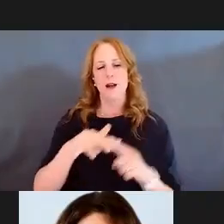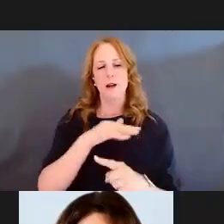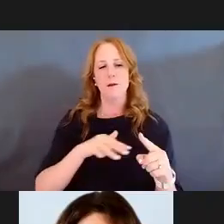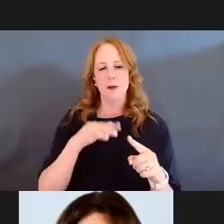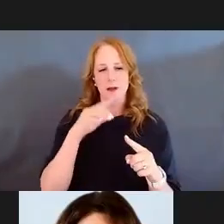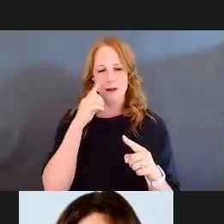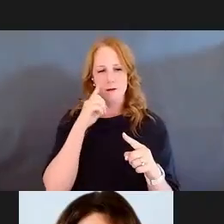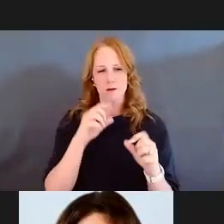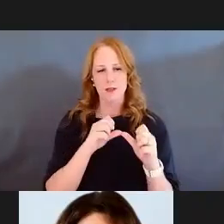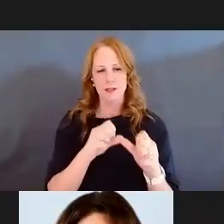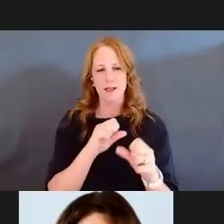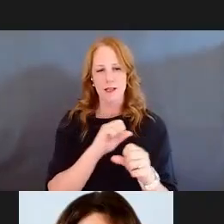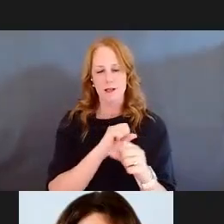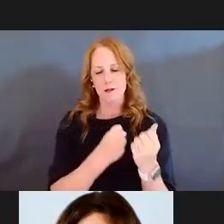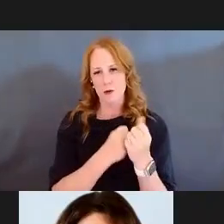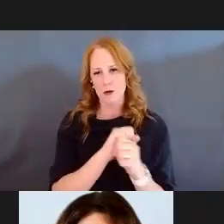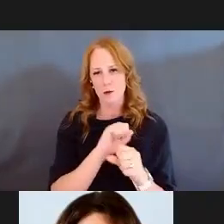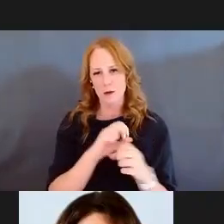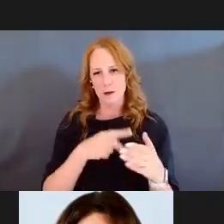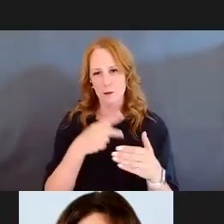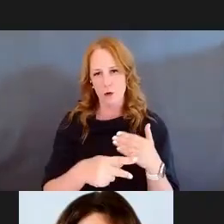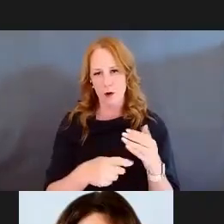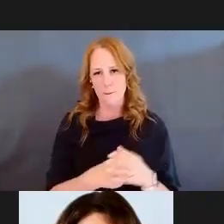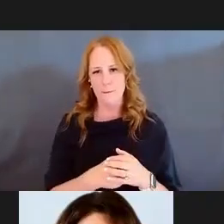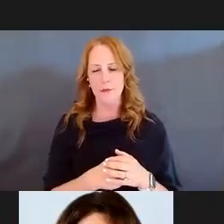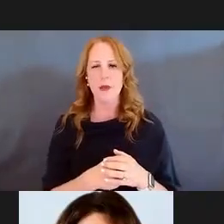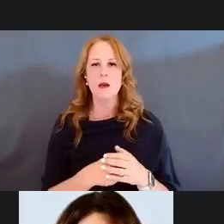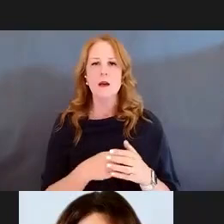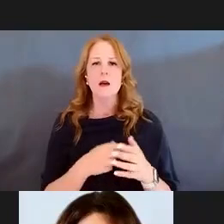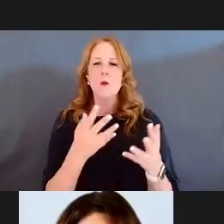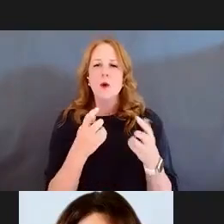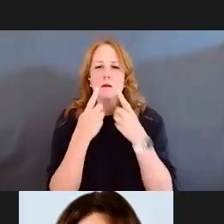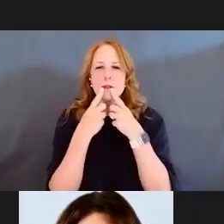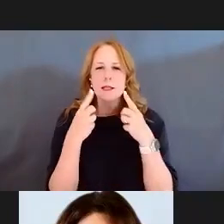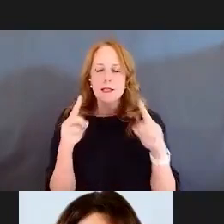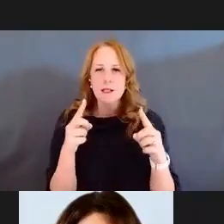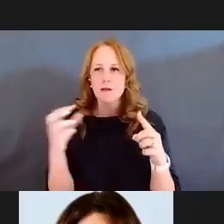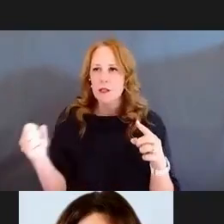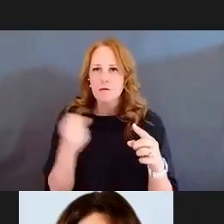Um, the supported employment programs successfully get people into work, but the environment